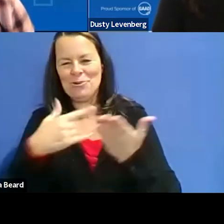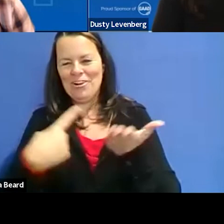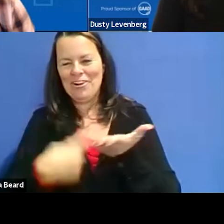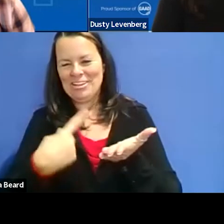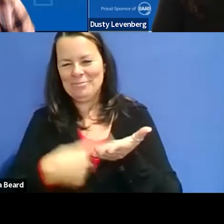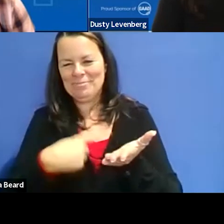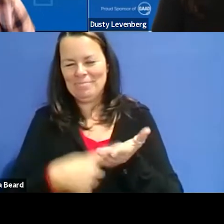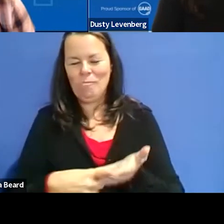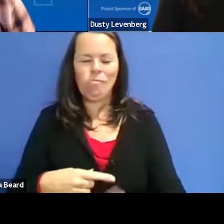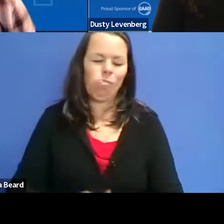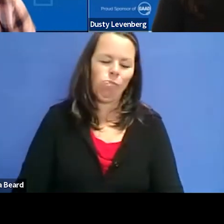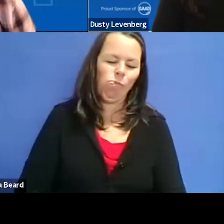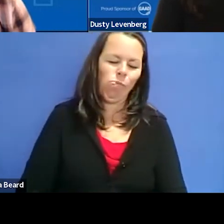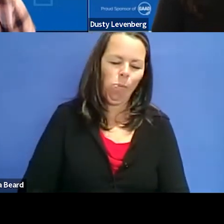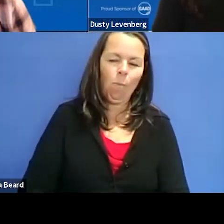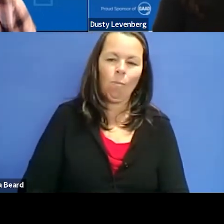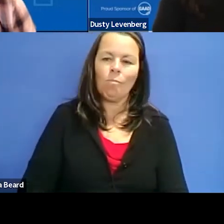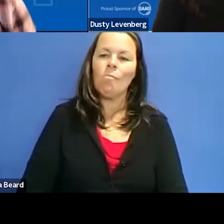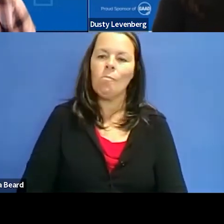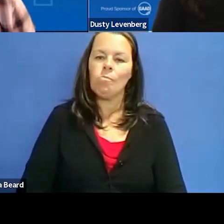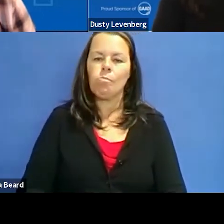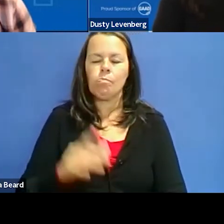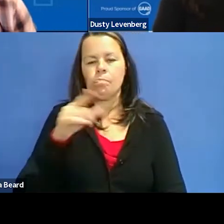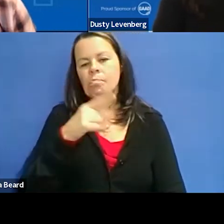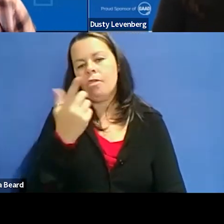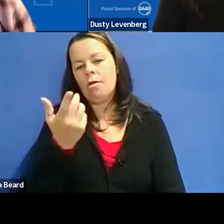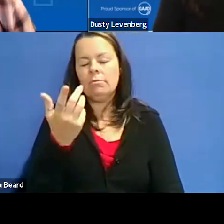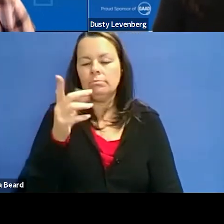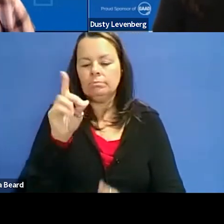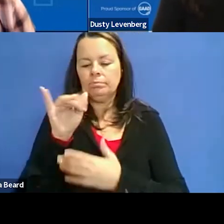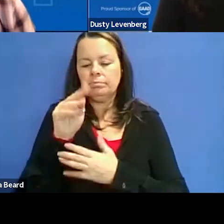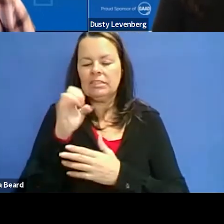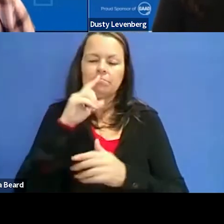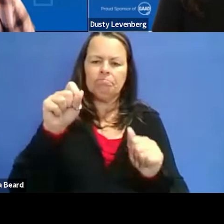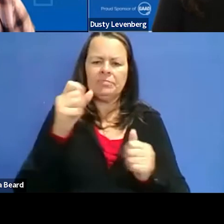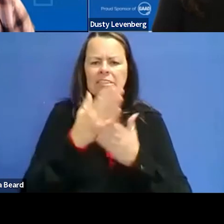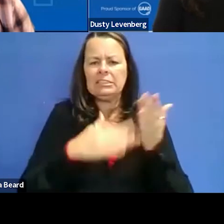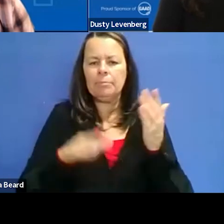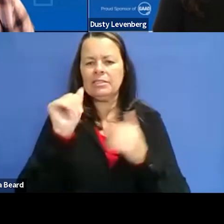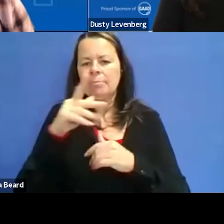Yeah. I mean, on the one handsome of these applications are very large and move slow.